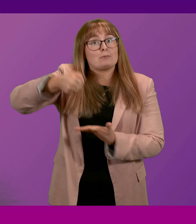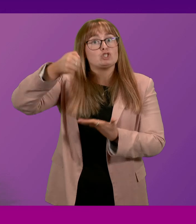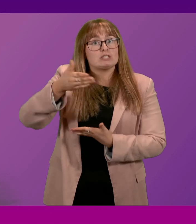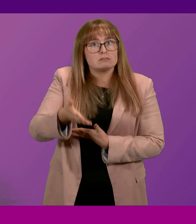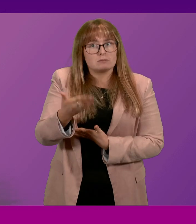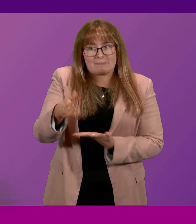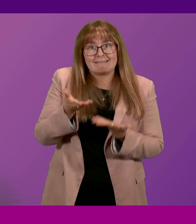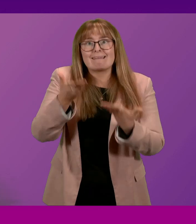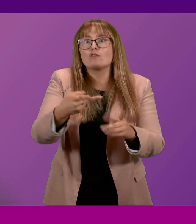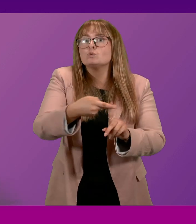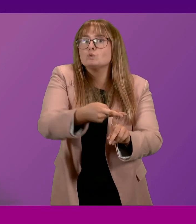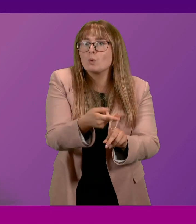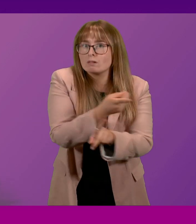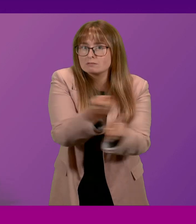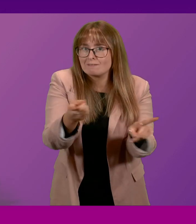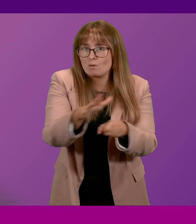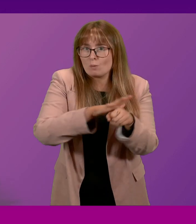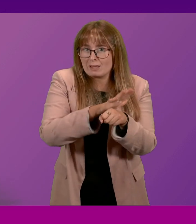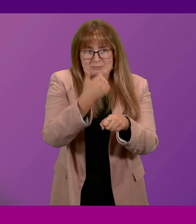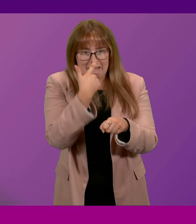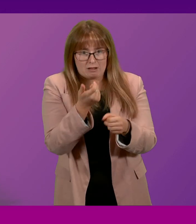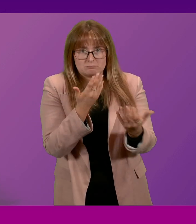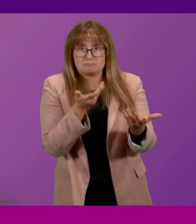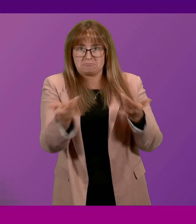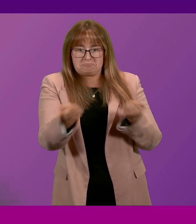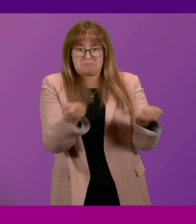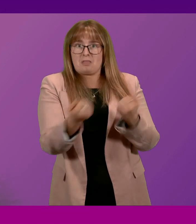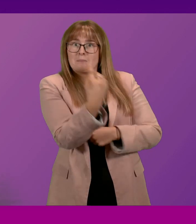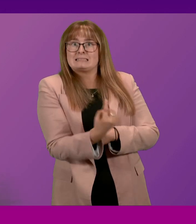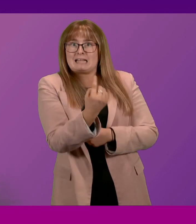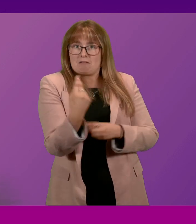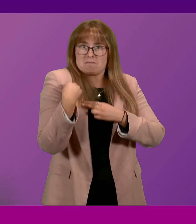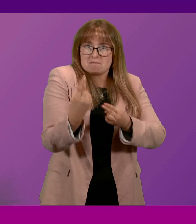tools to address the very issues that Mr Sarwar puts to me and I